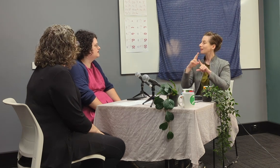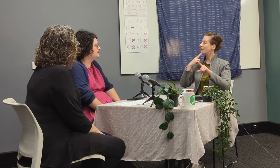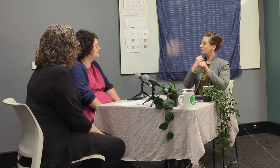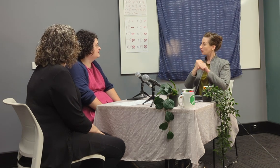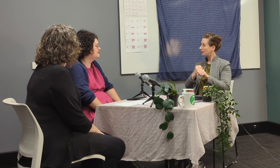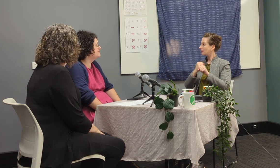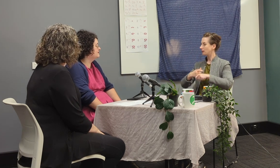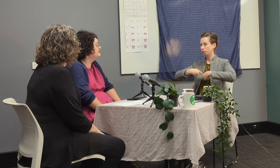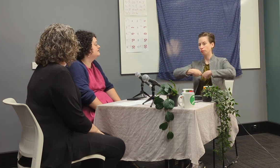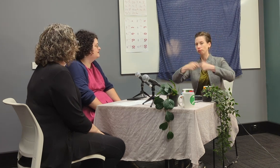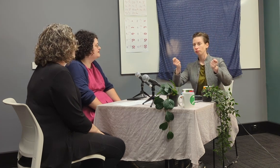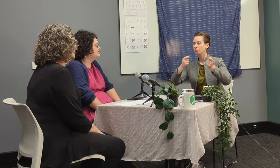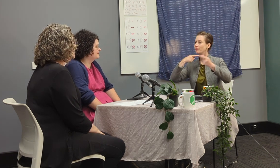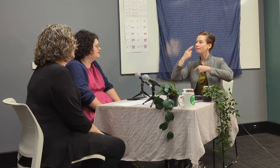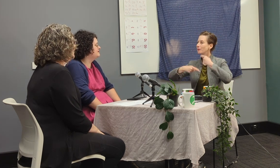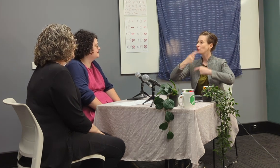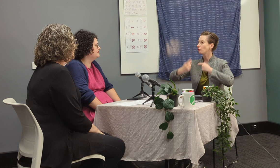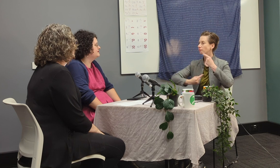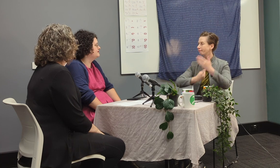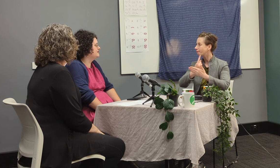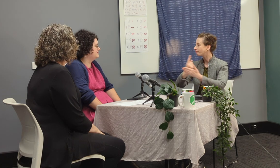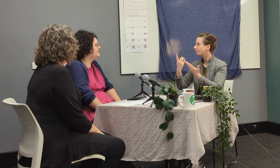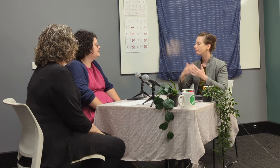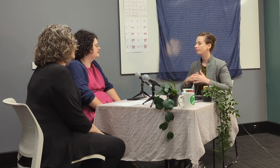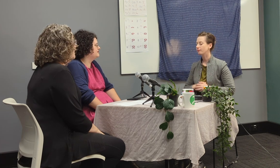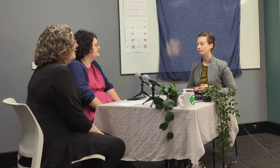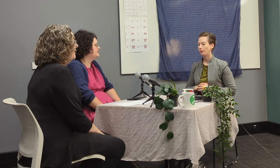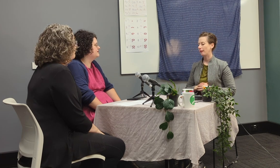It could be a number of different topics.